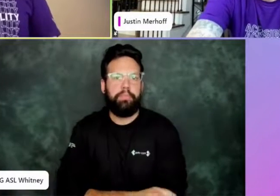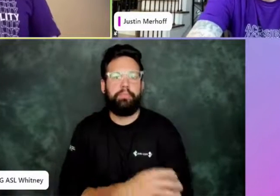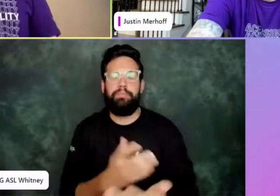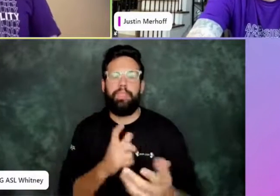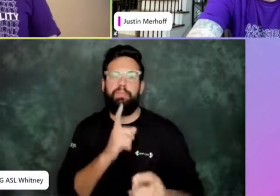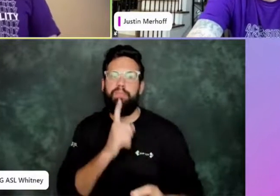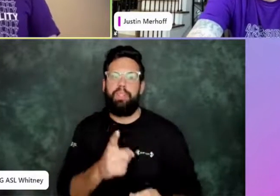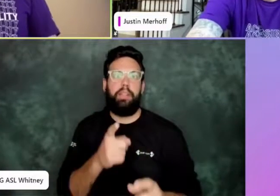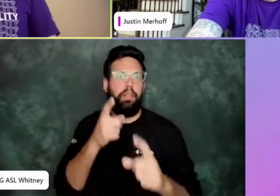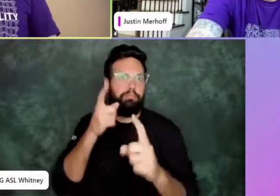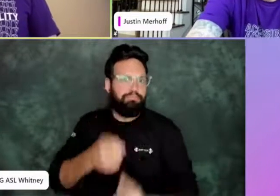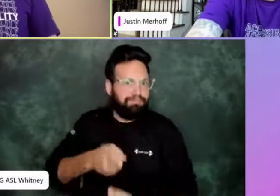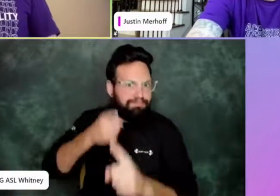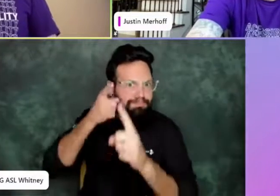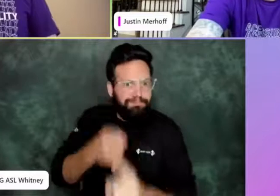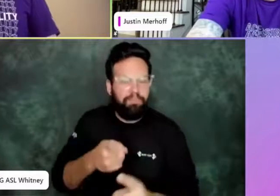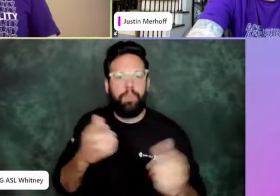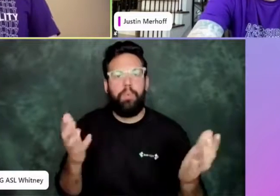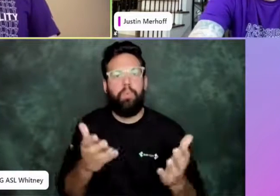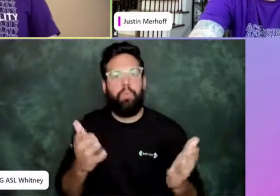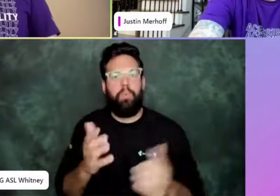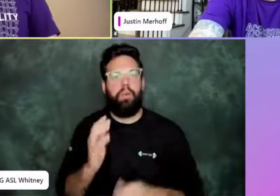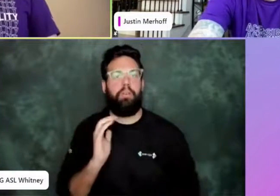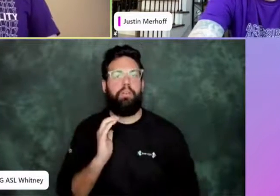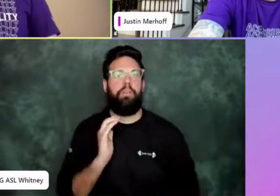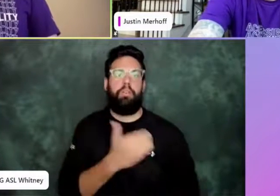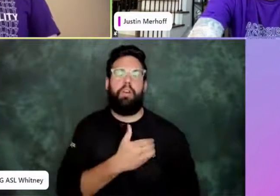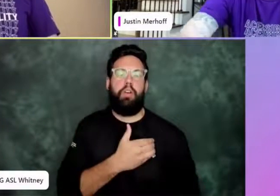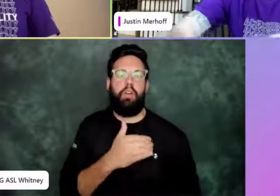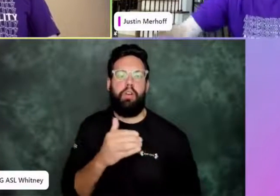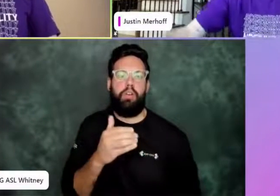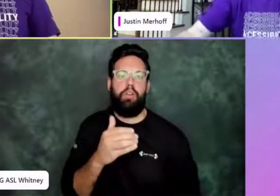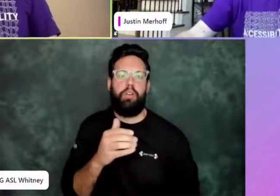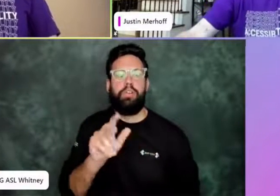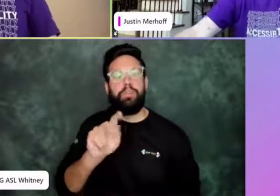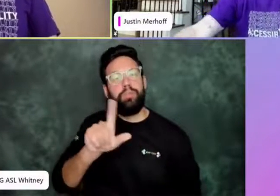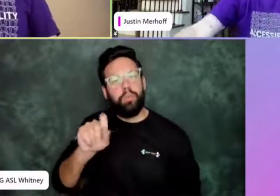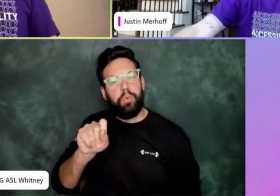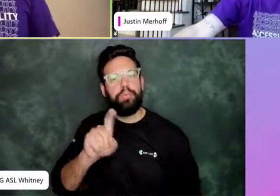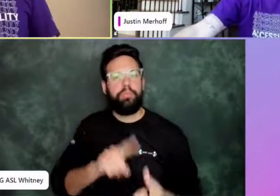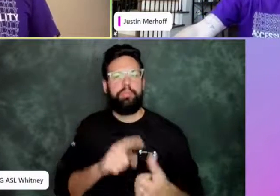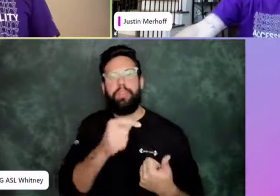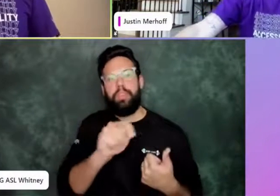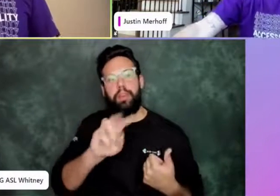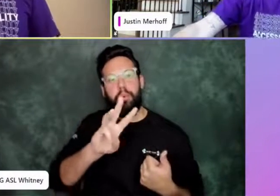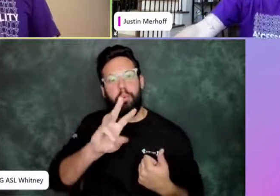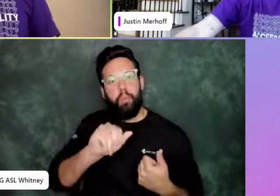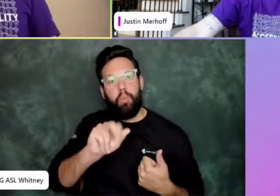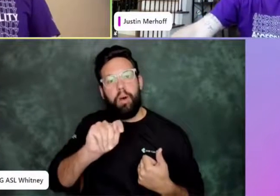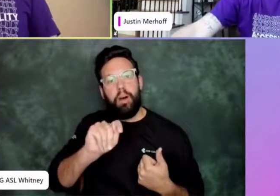our tools get you axe-core-based tools, the Watcher API, other axe DevTools APIs